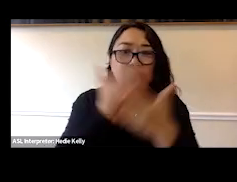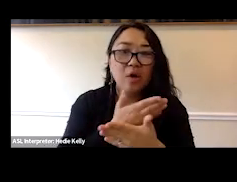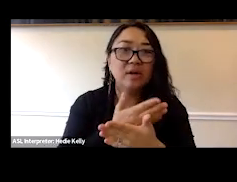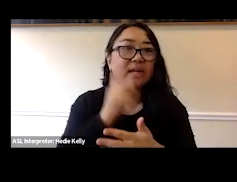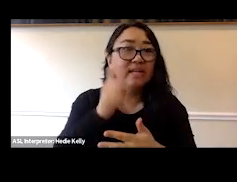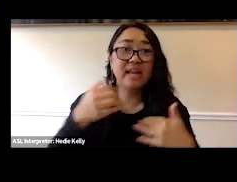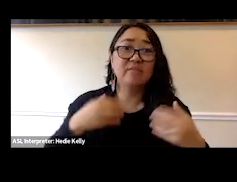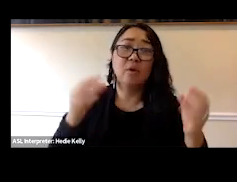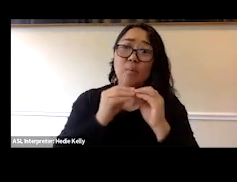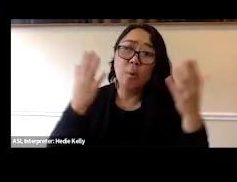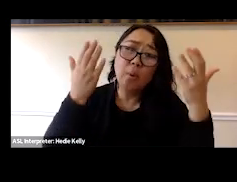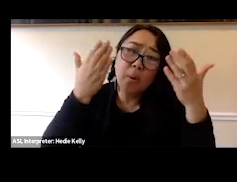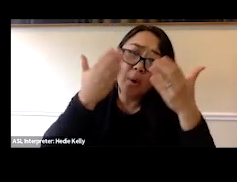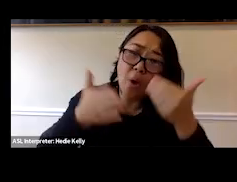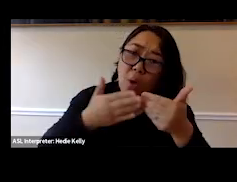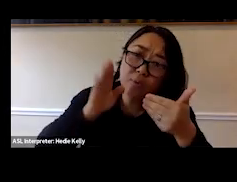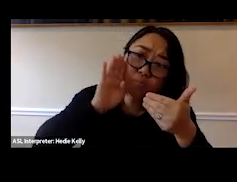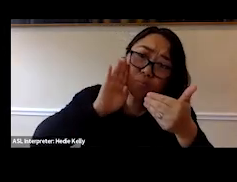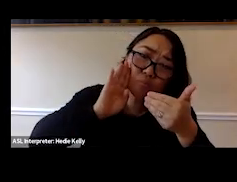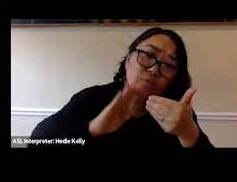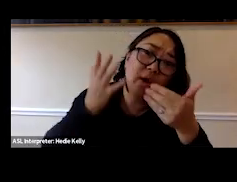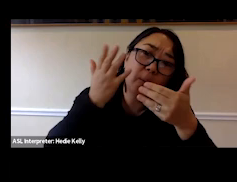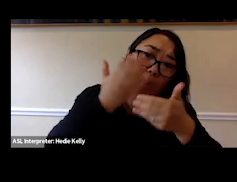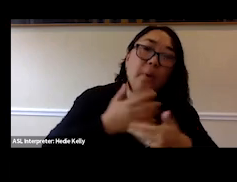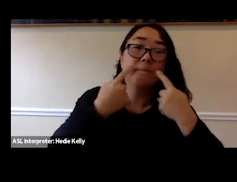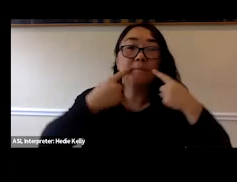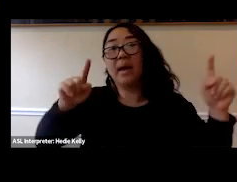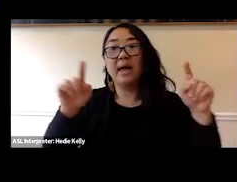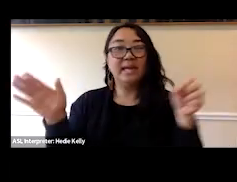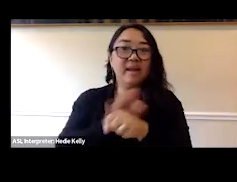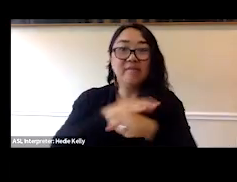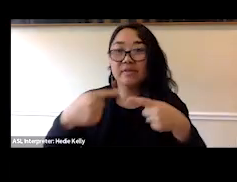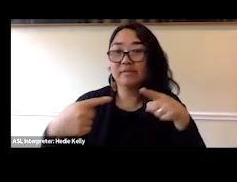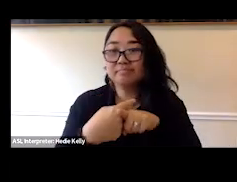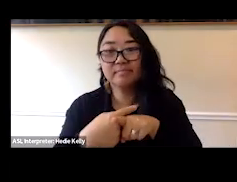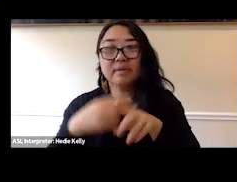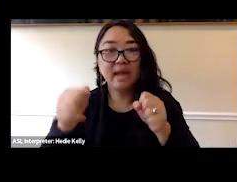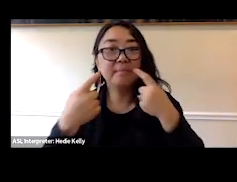to get almost brown before you had enough contrast to make this work.